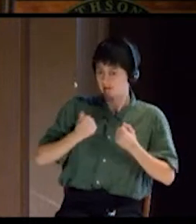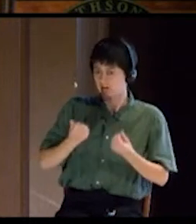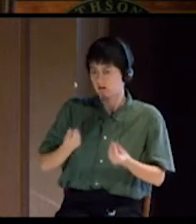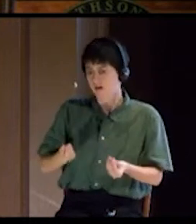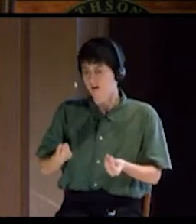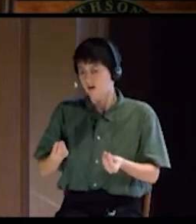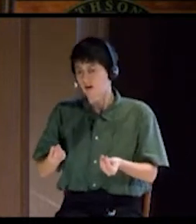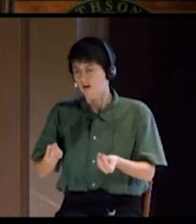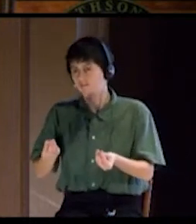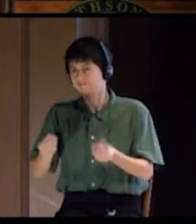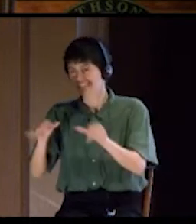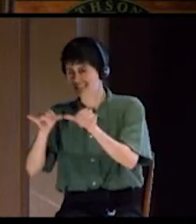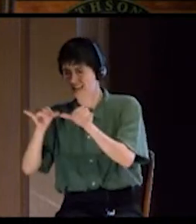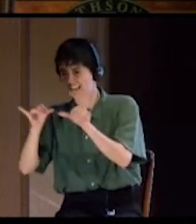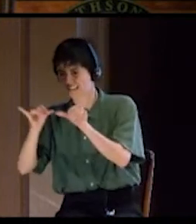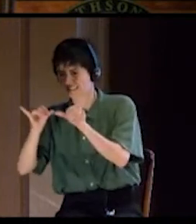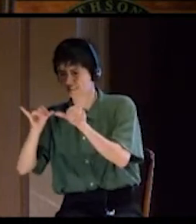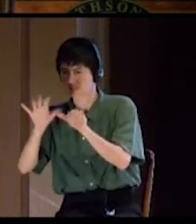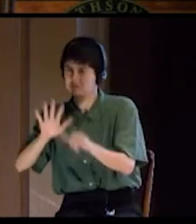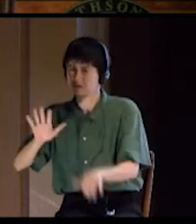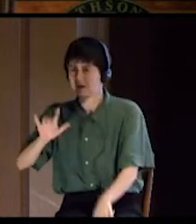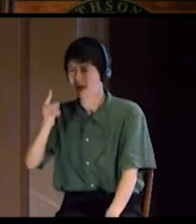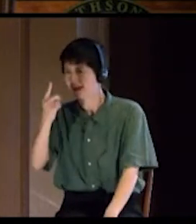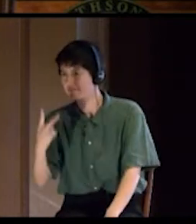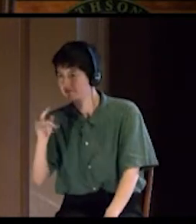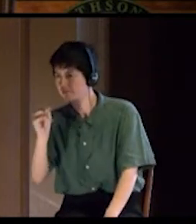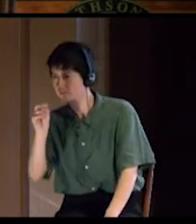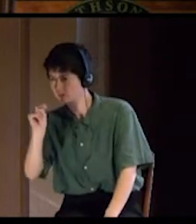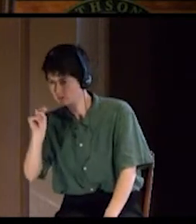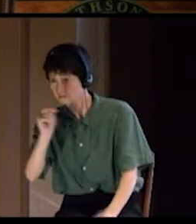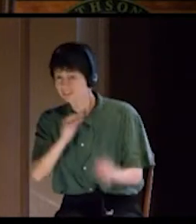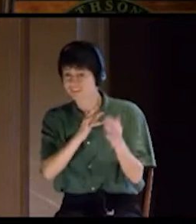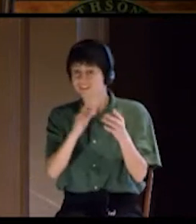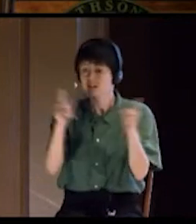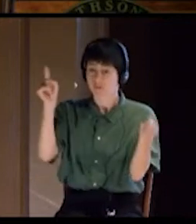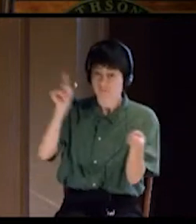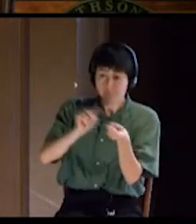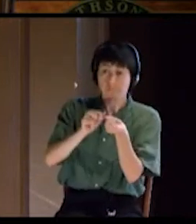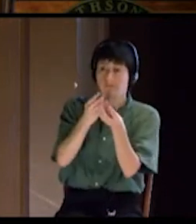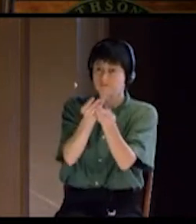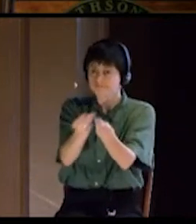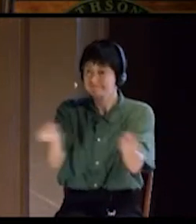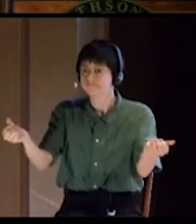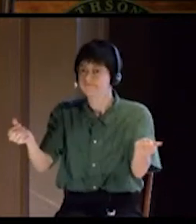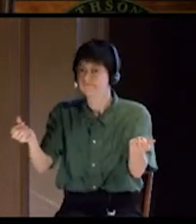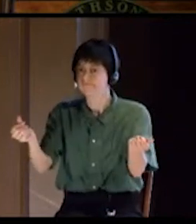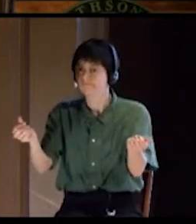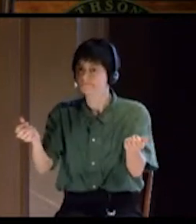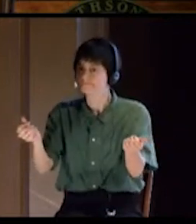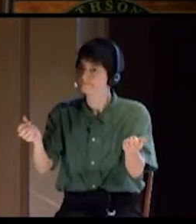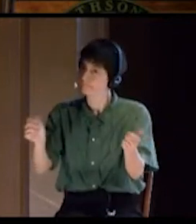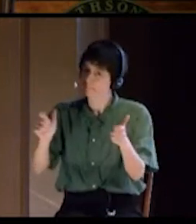the maximum size of marine mammals was three times bigger, or a few orders of magnitude larger